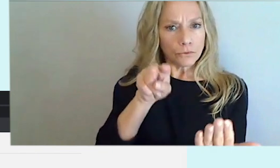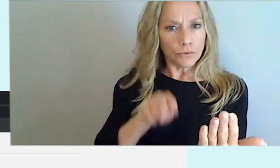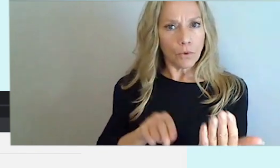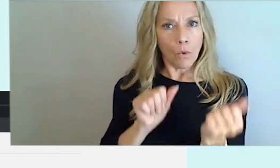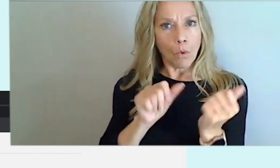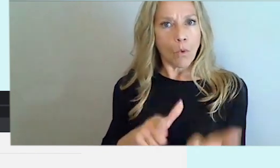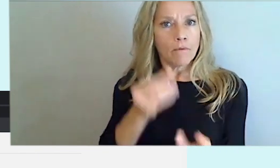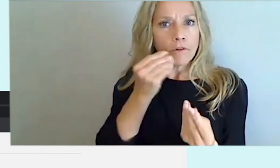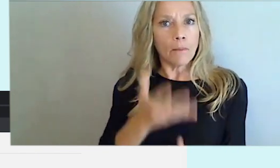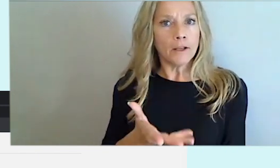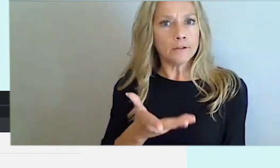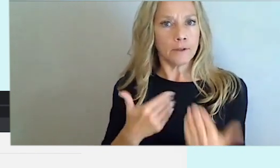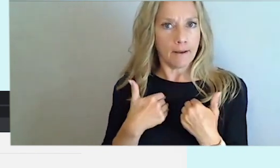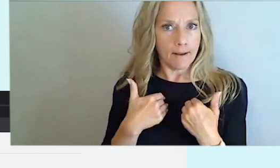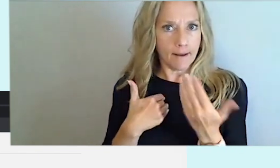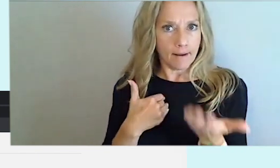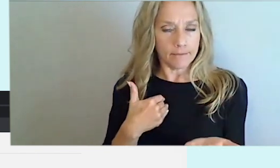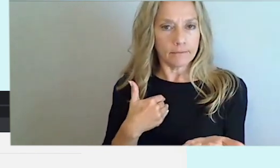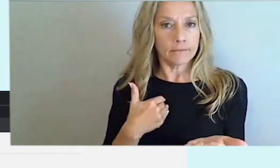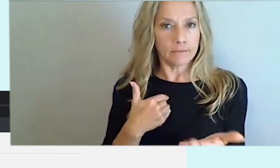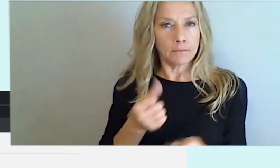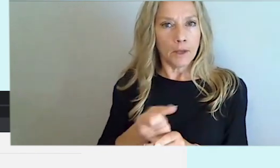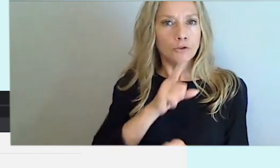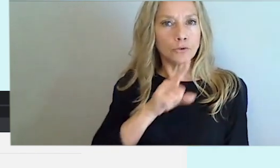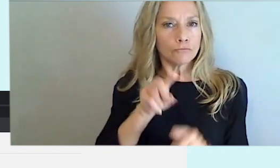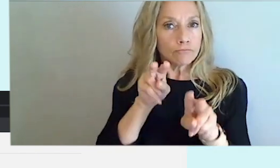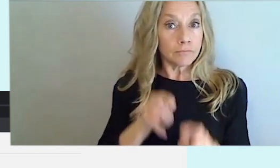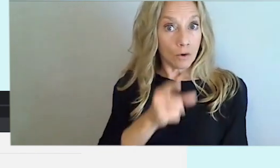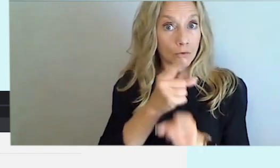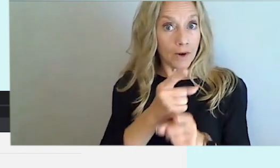make sure it is still correct, and answer any required questions.